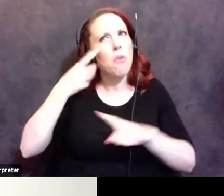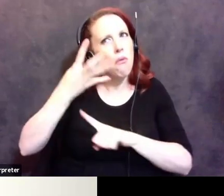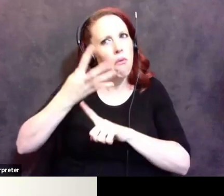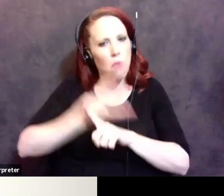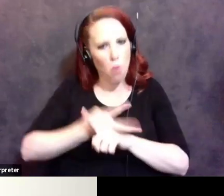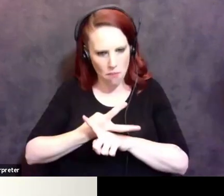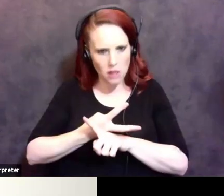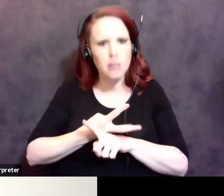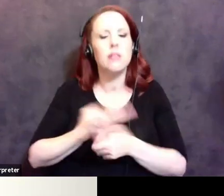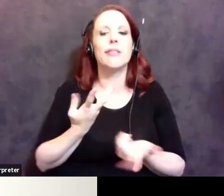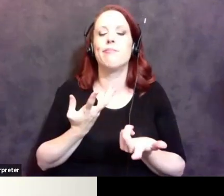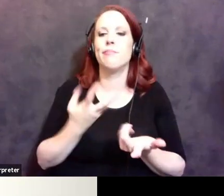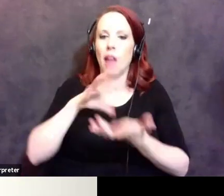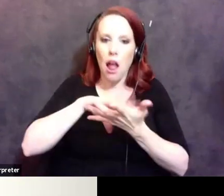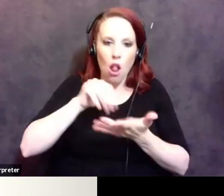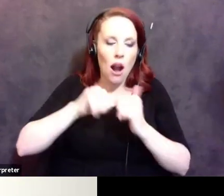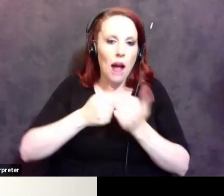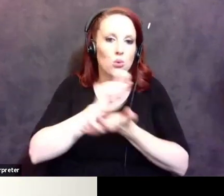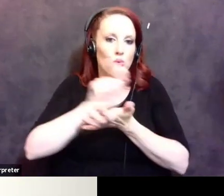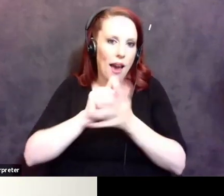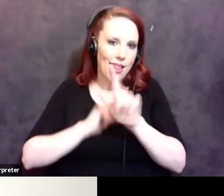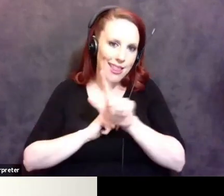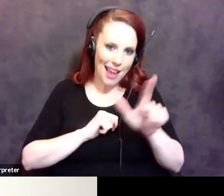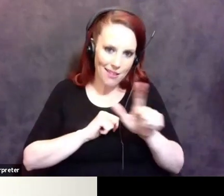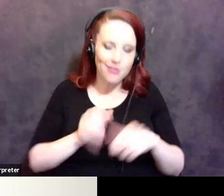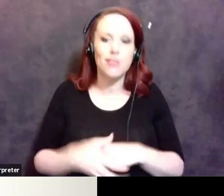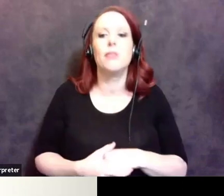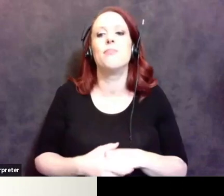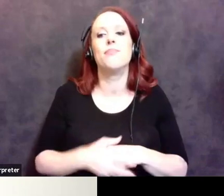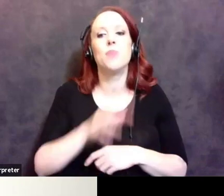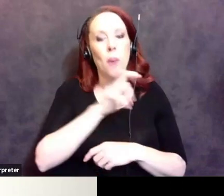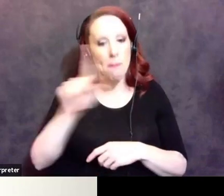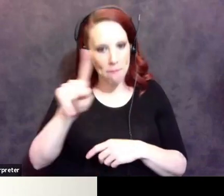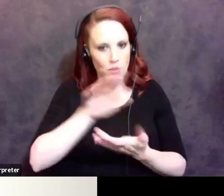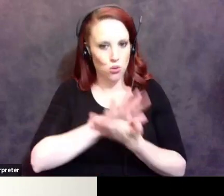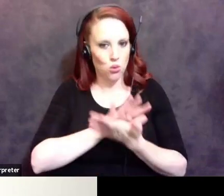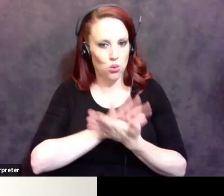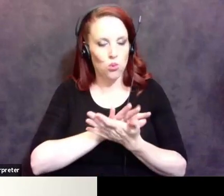I relearned how to write with my left hand and I went back to school. I was kind of thrust